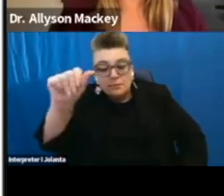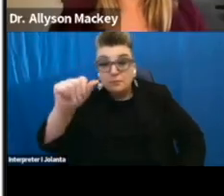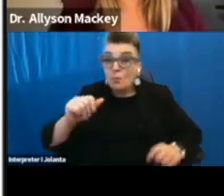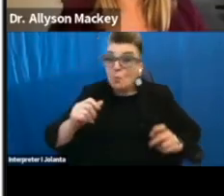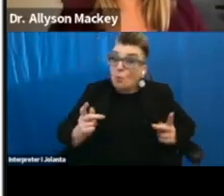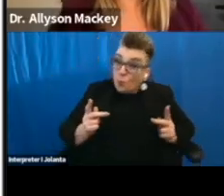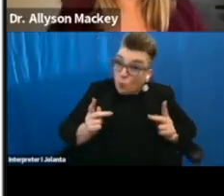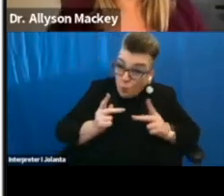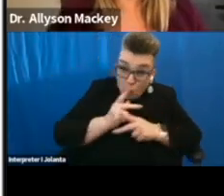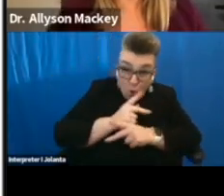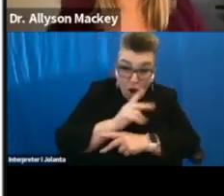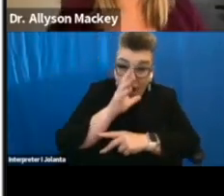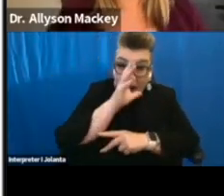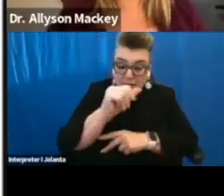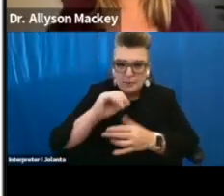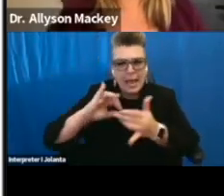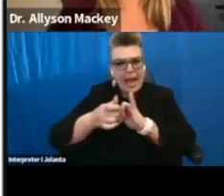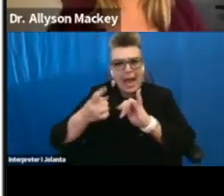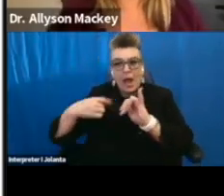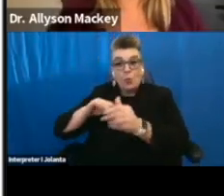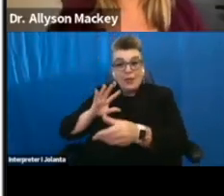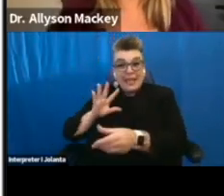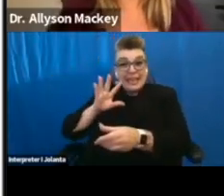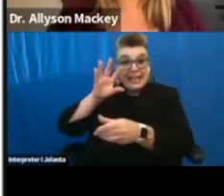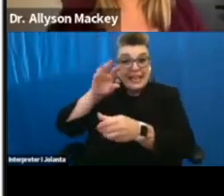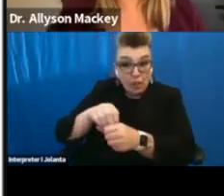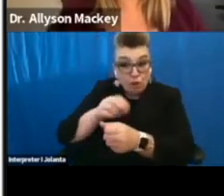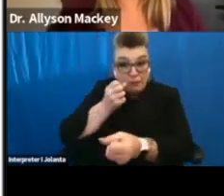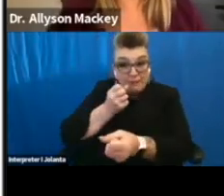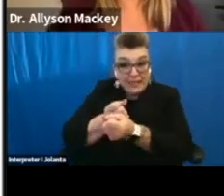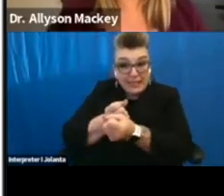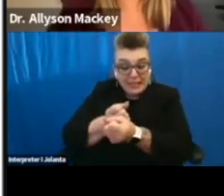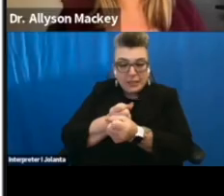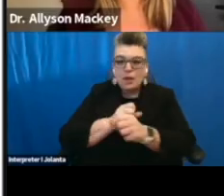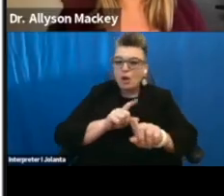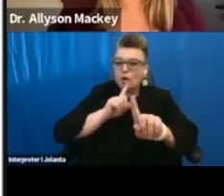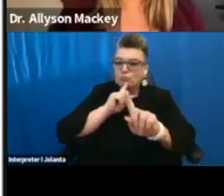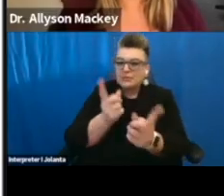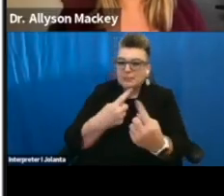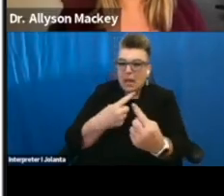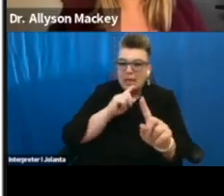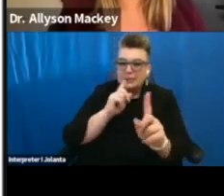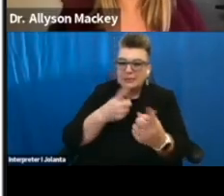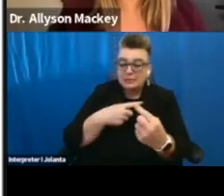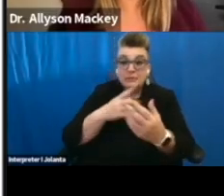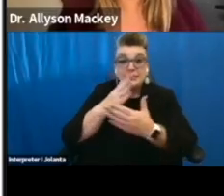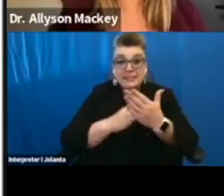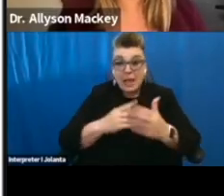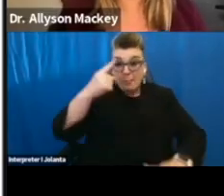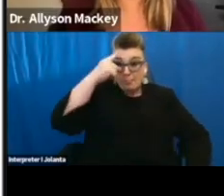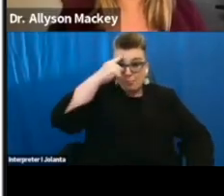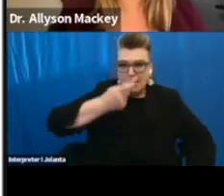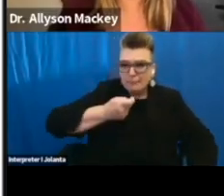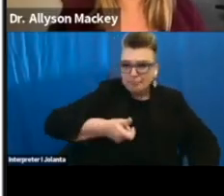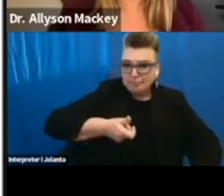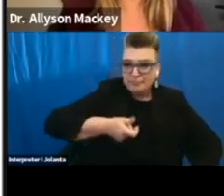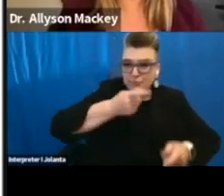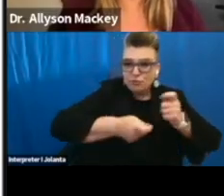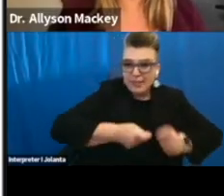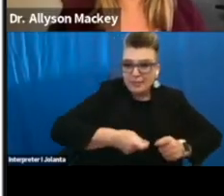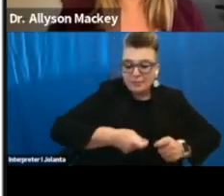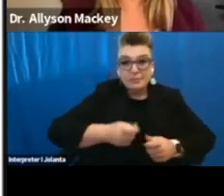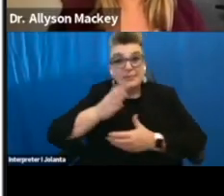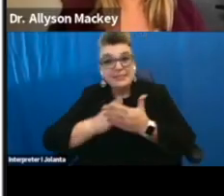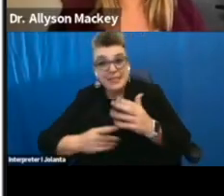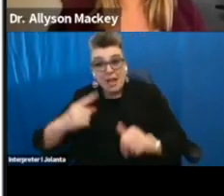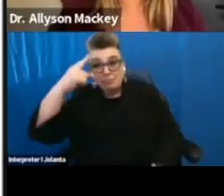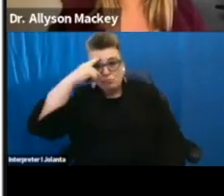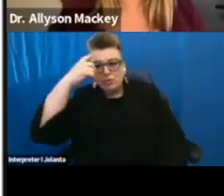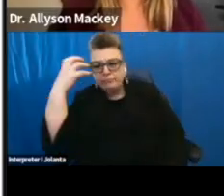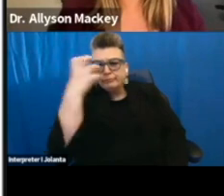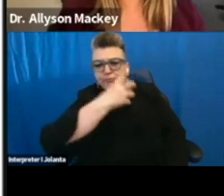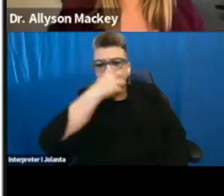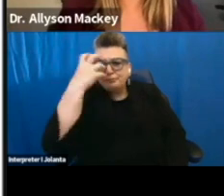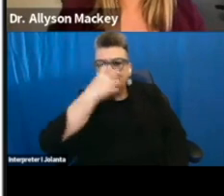is the variety of responses some brains change a little others change a lot and so these result